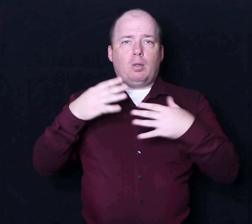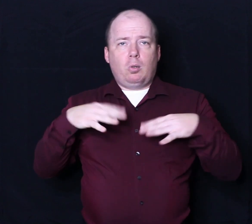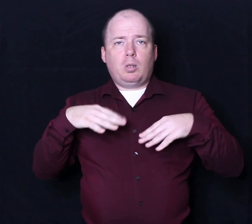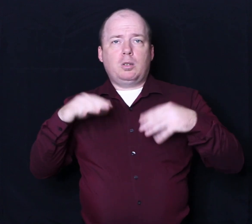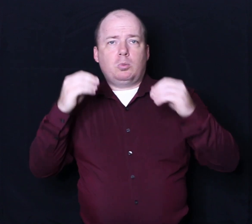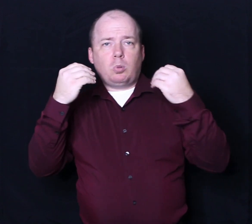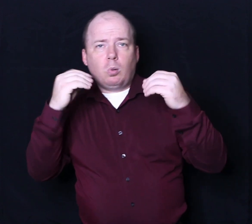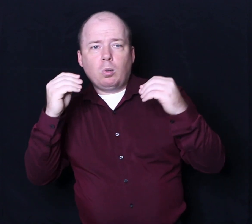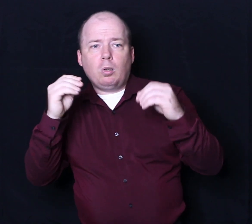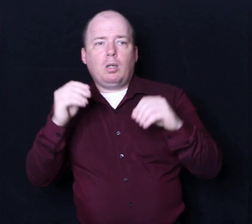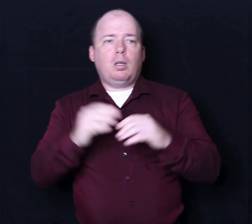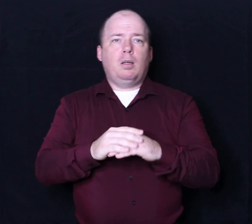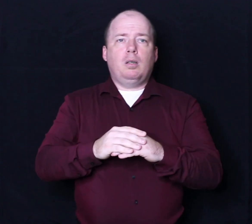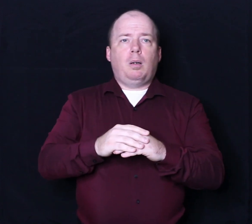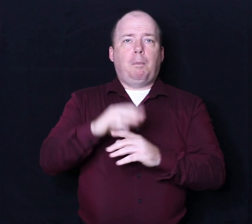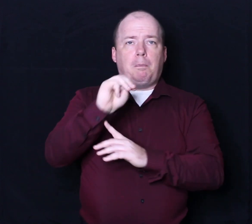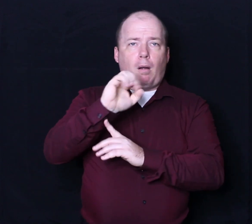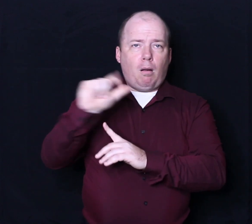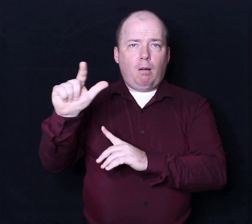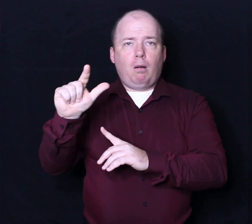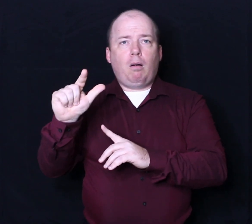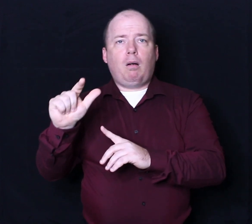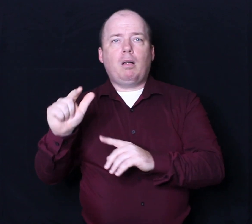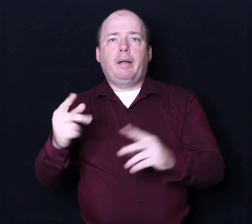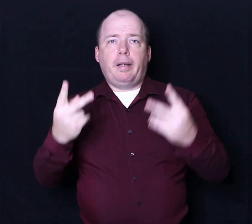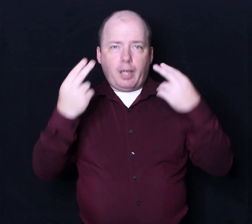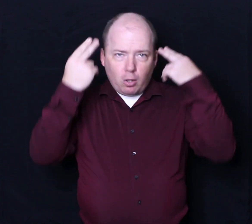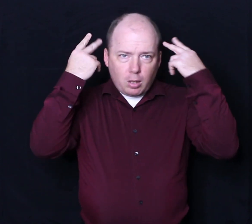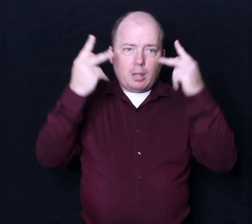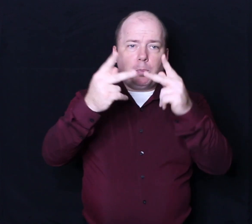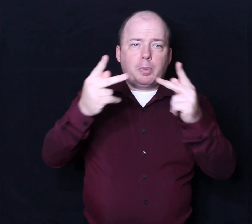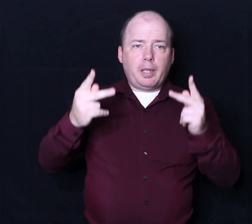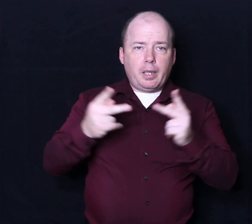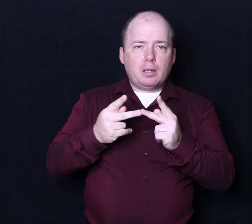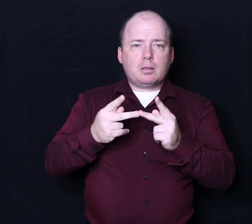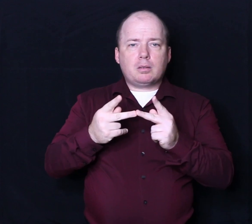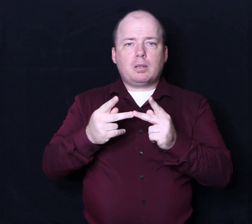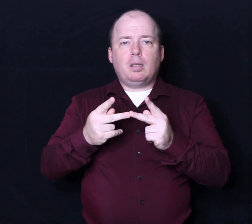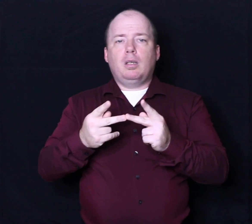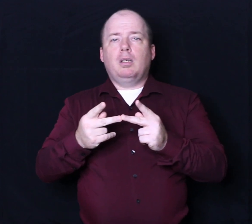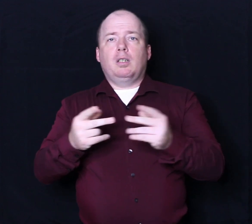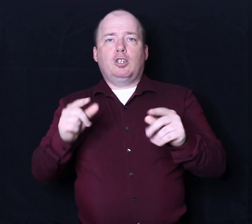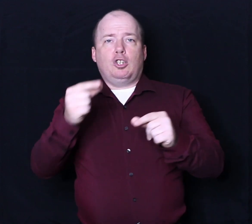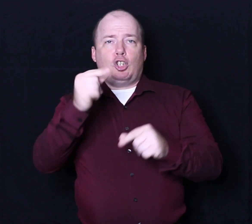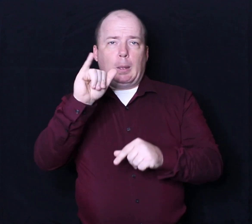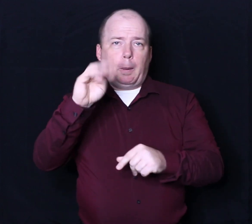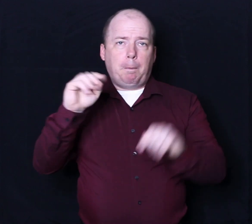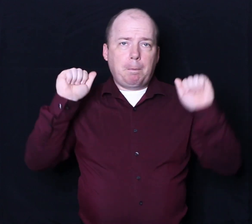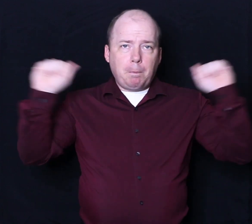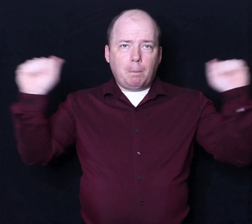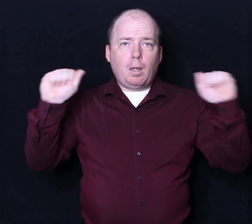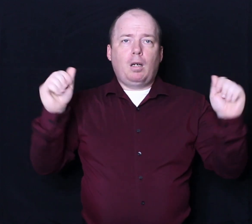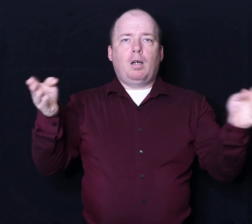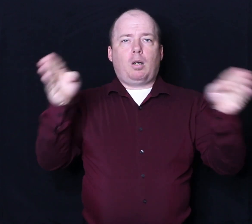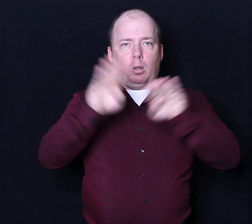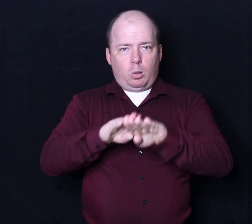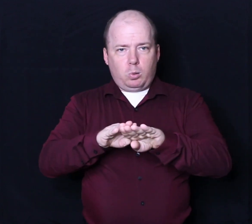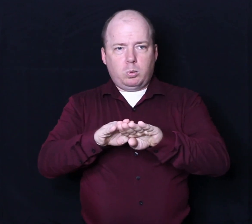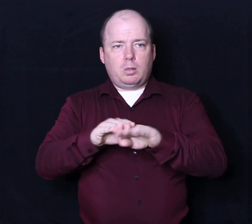clothing stores, mall, haircut places, and gyms are closed